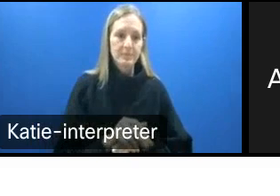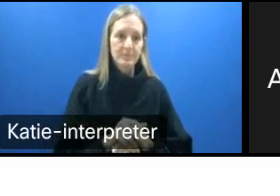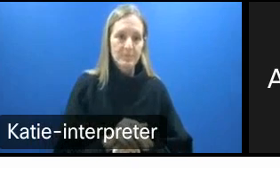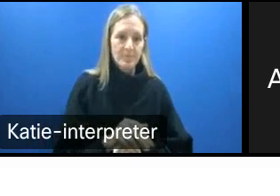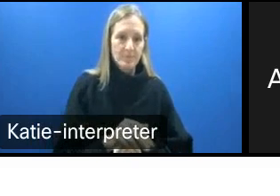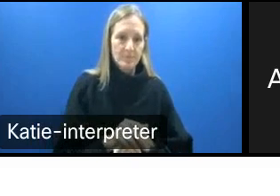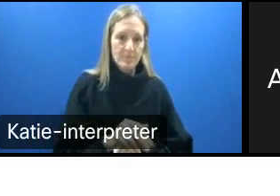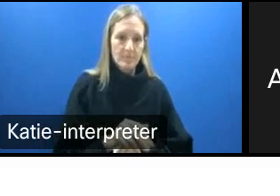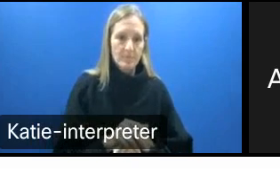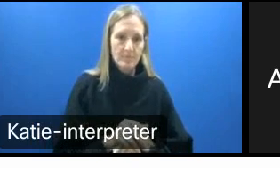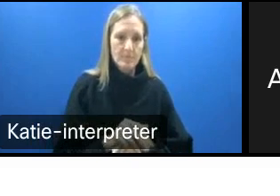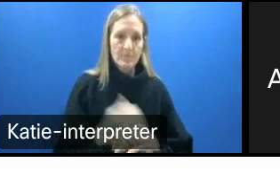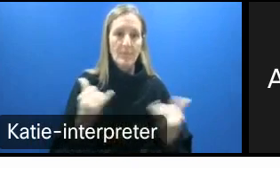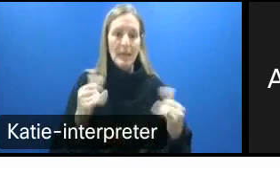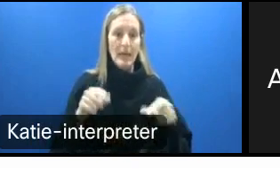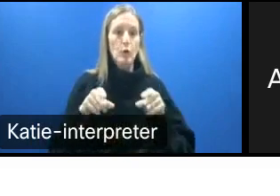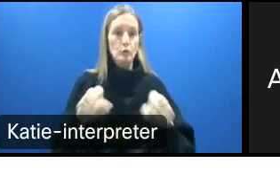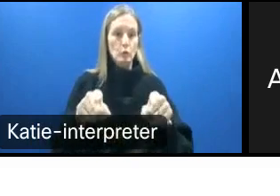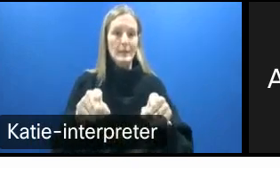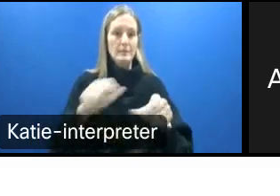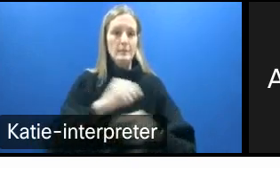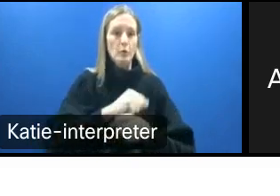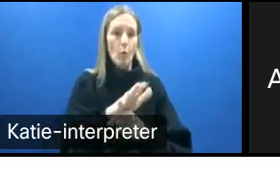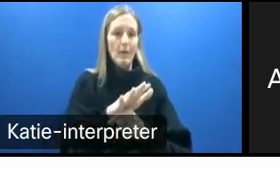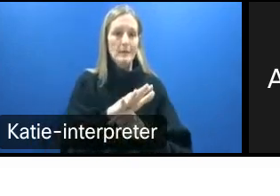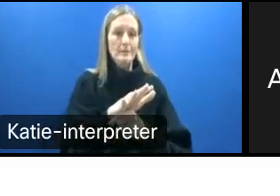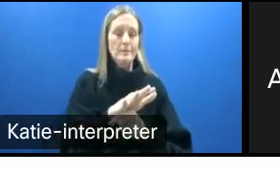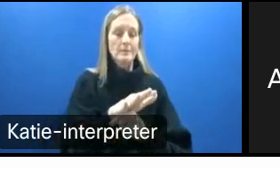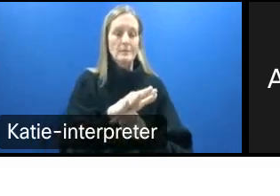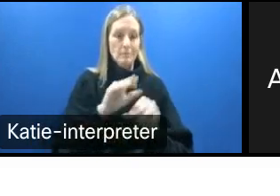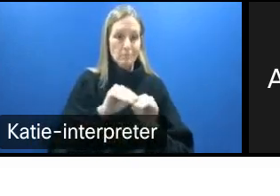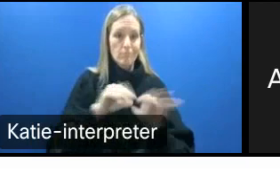During the call with 19 pandemic they got from East New York side.